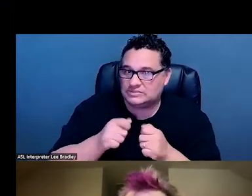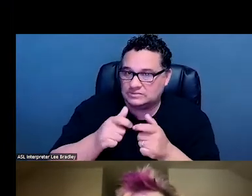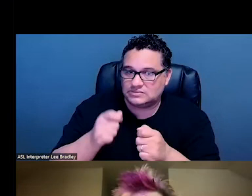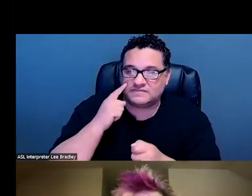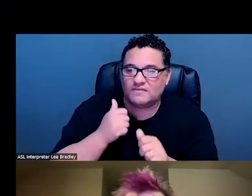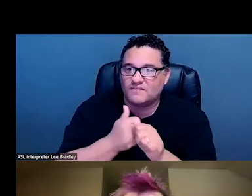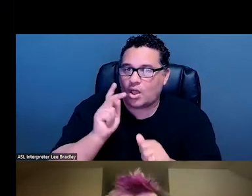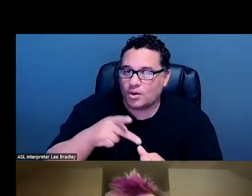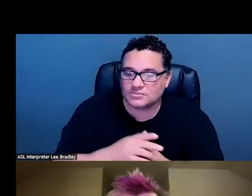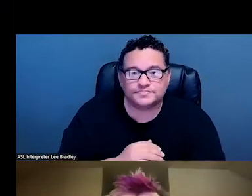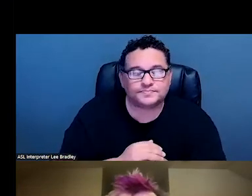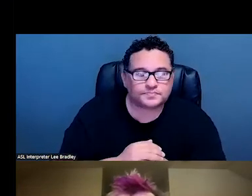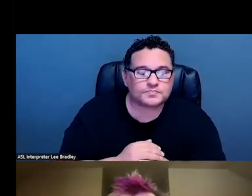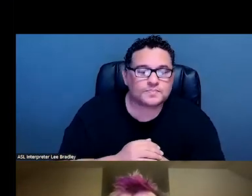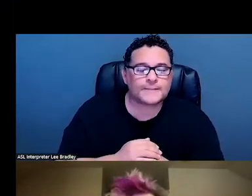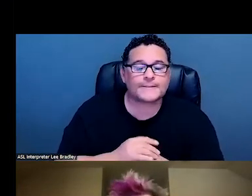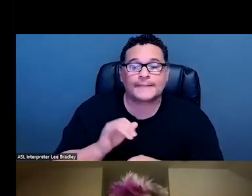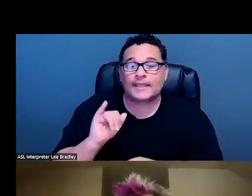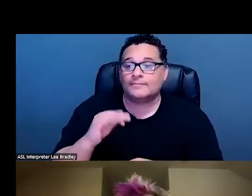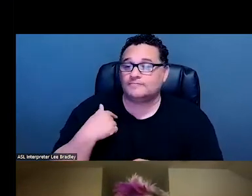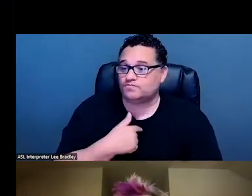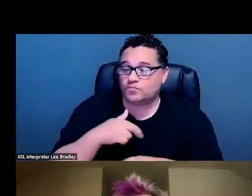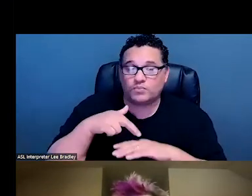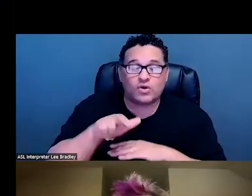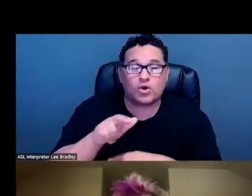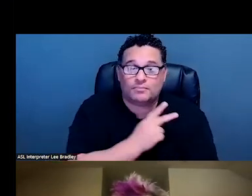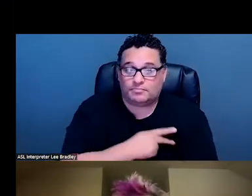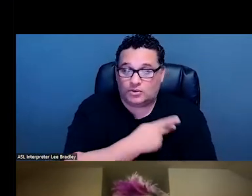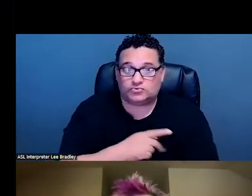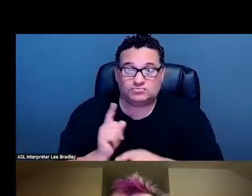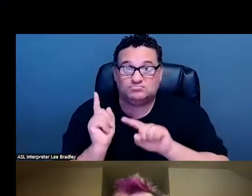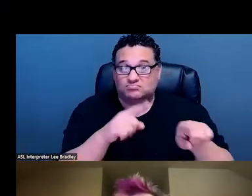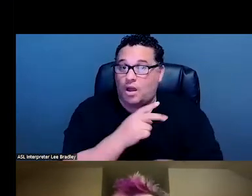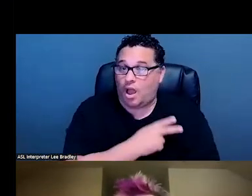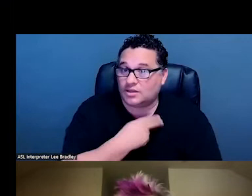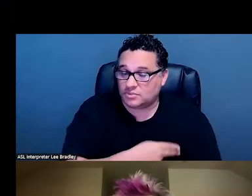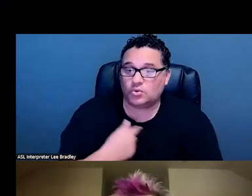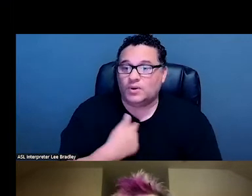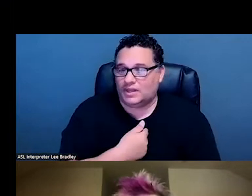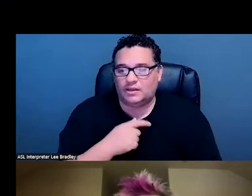WILL TELL YOU THAT IF WE DO REFER A PATIENT INTO THE HOSPITAL, WE CALL AHEAD, SPECIALIST CALLS